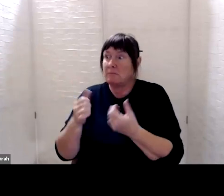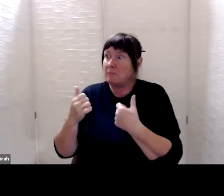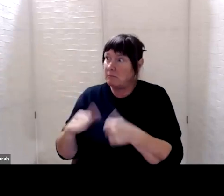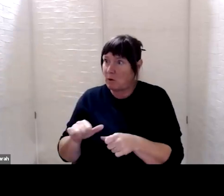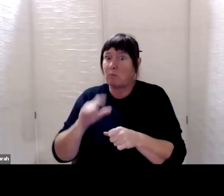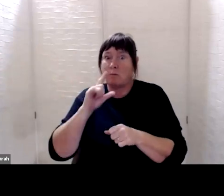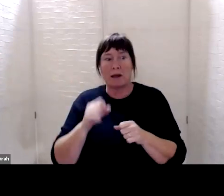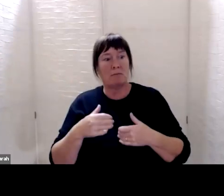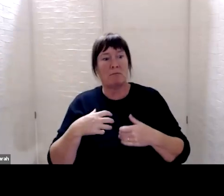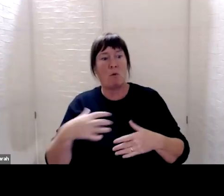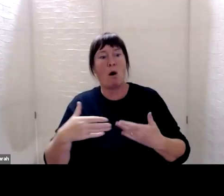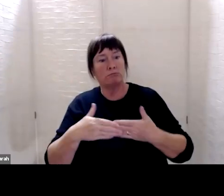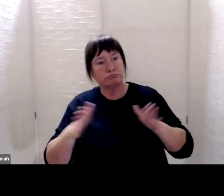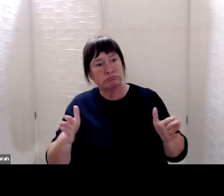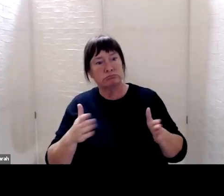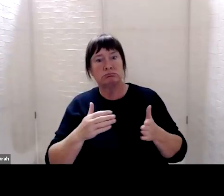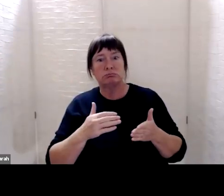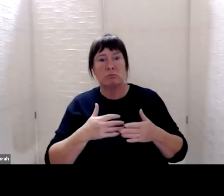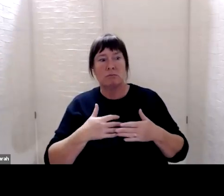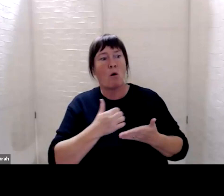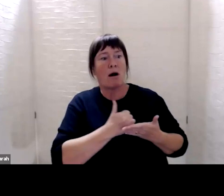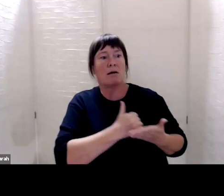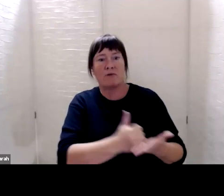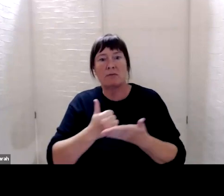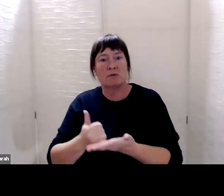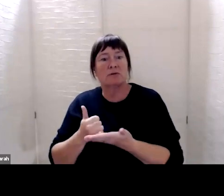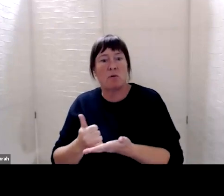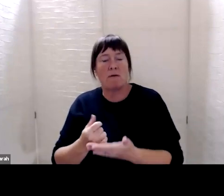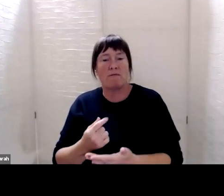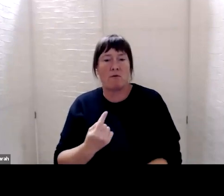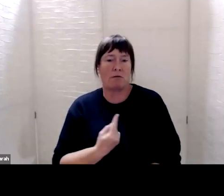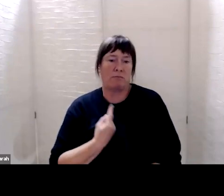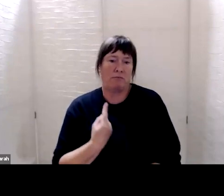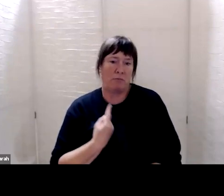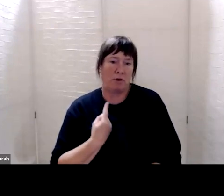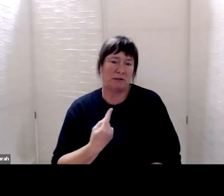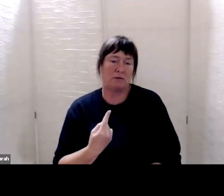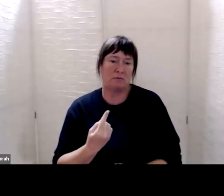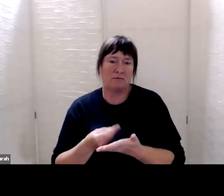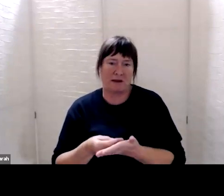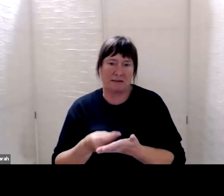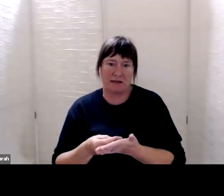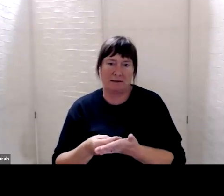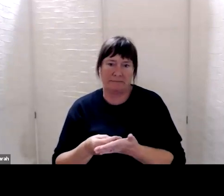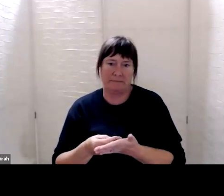more of the kinds of support for personal budgeting available in the EGL sites.